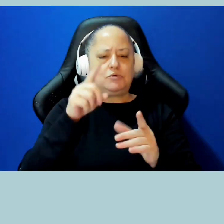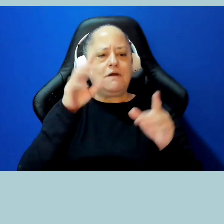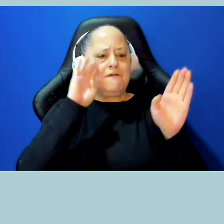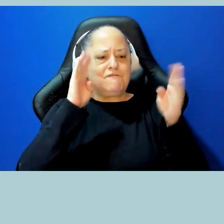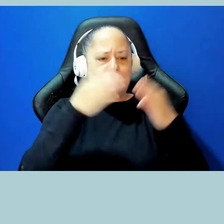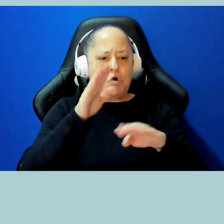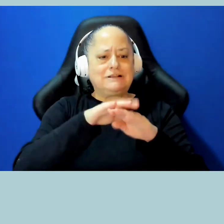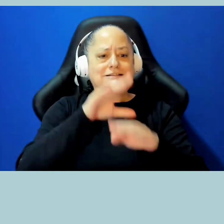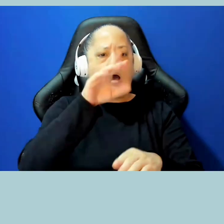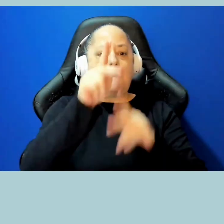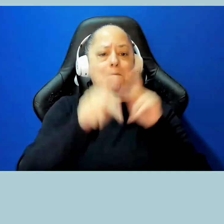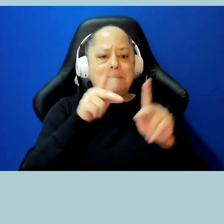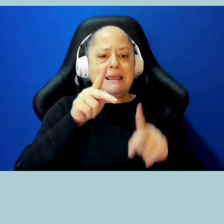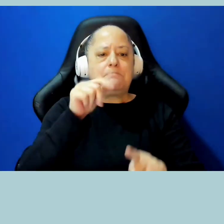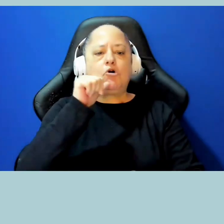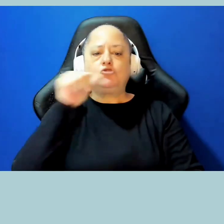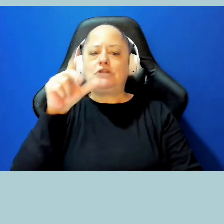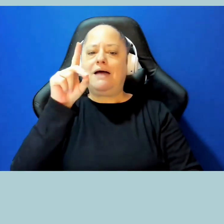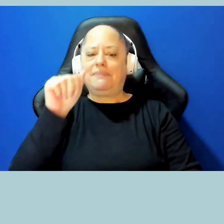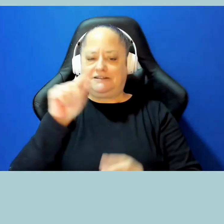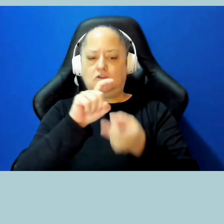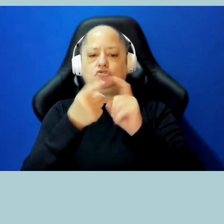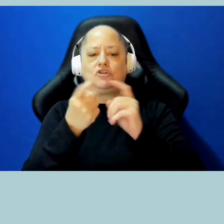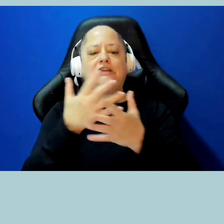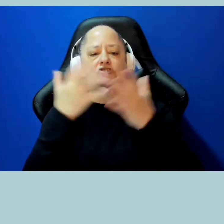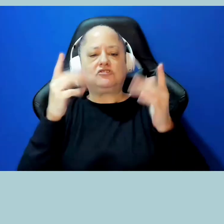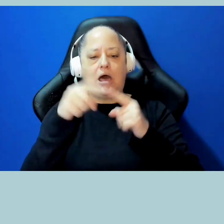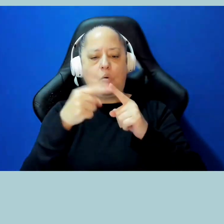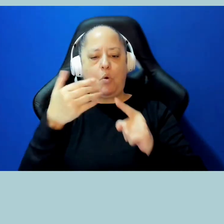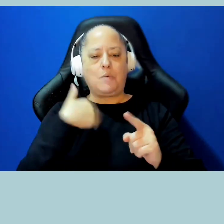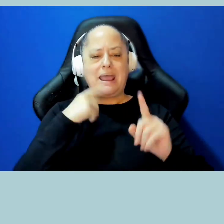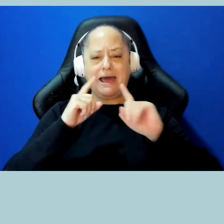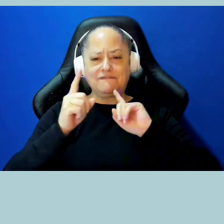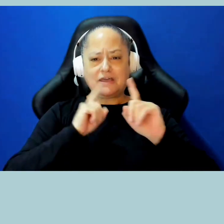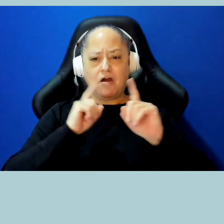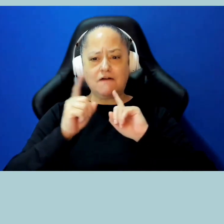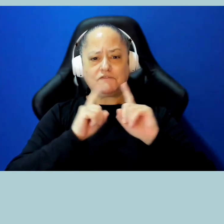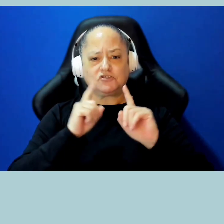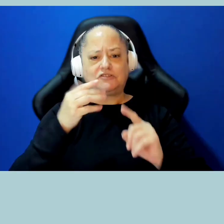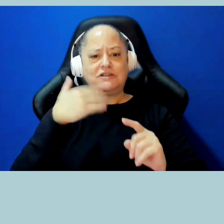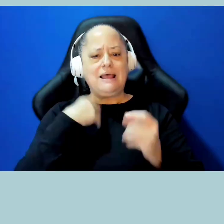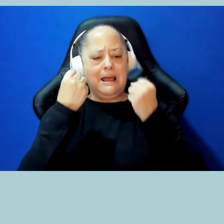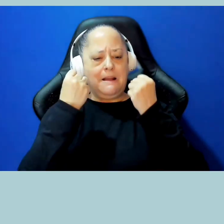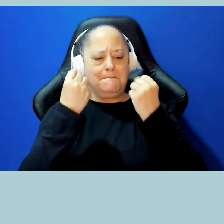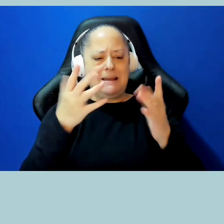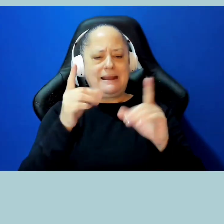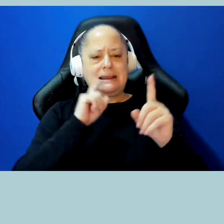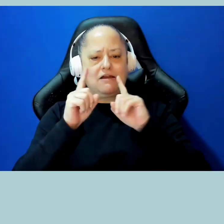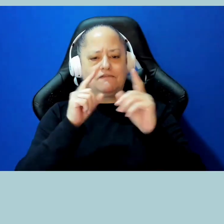That changes a lot when we have those conversations. So we've had many conversations with, you know, folks,